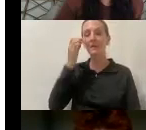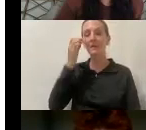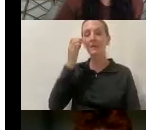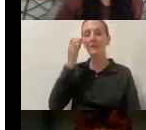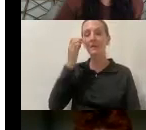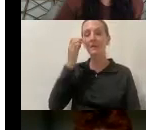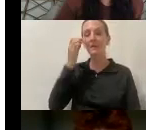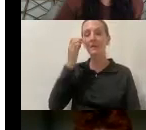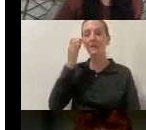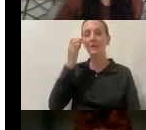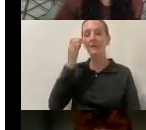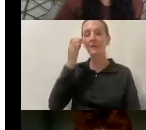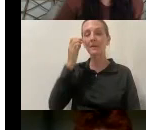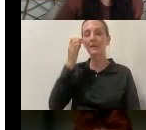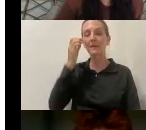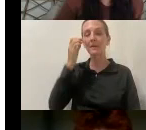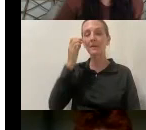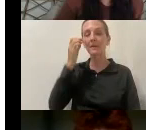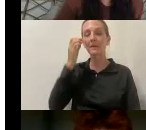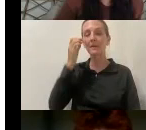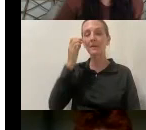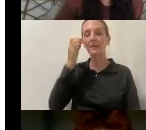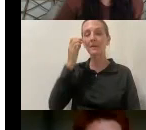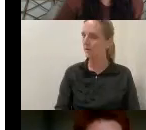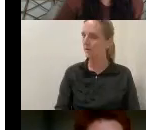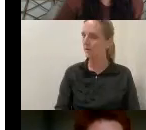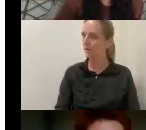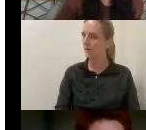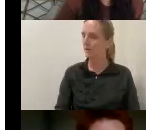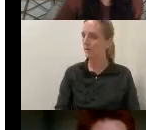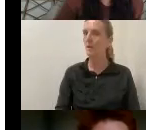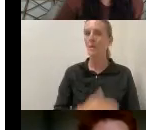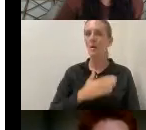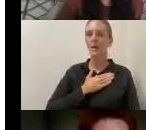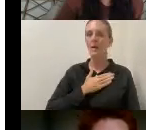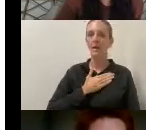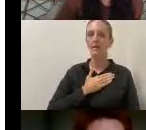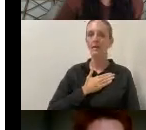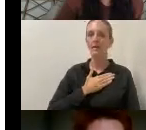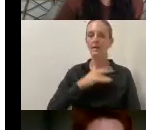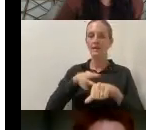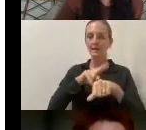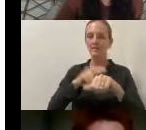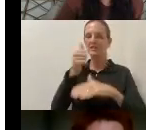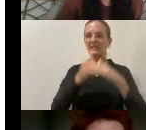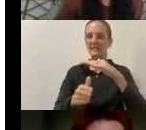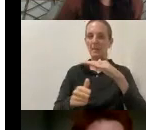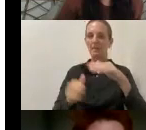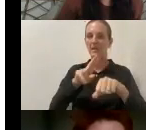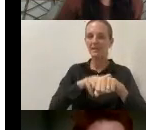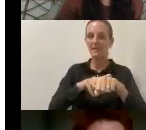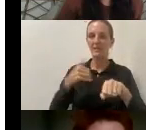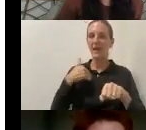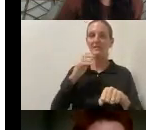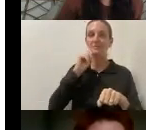Just wanna say, T’Sou-ke Nation we have some cool solar panels.